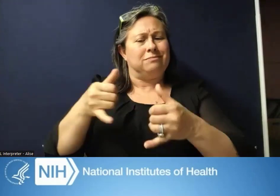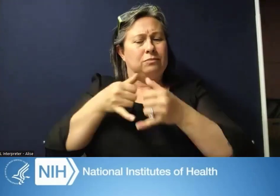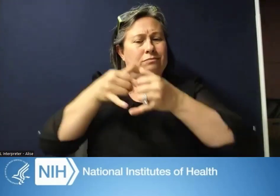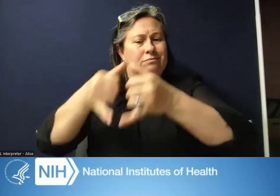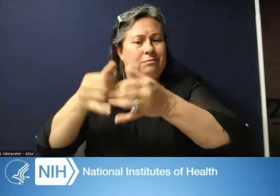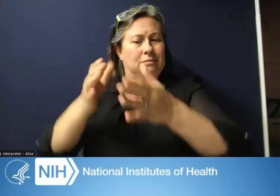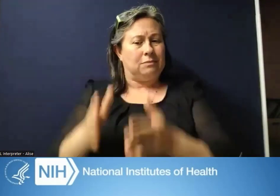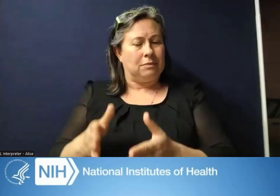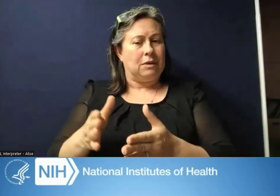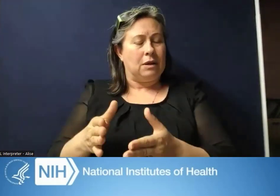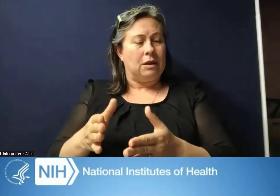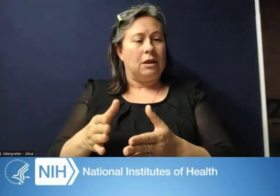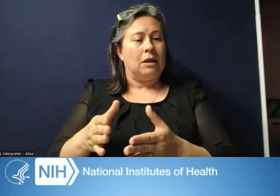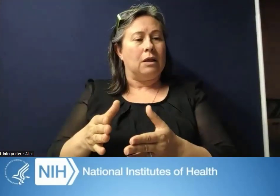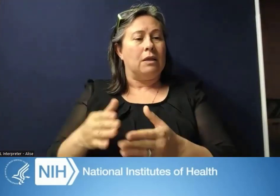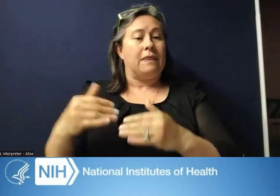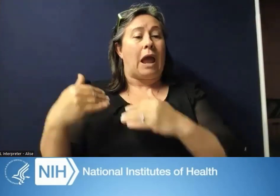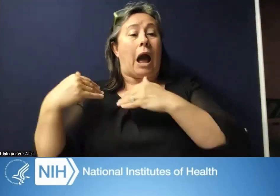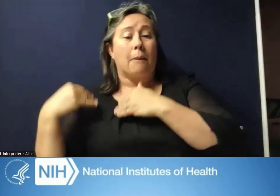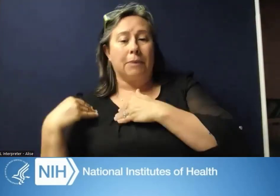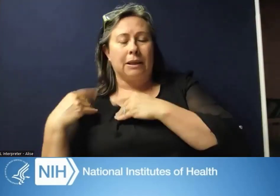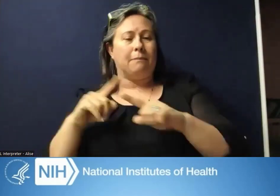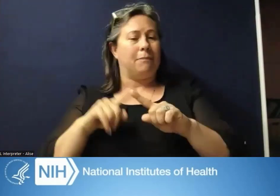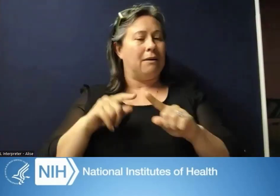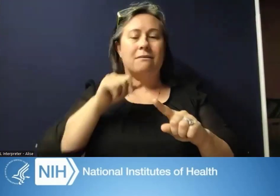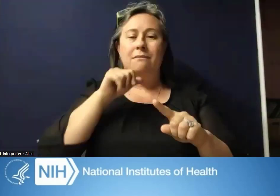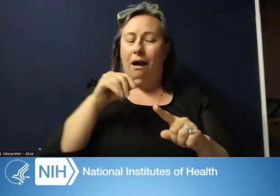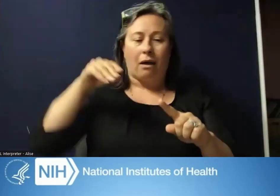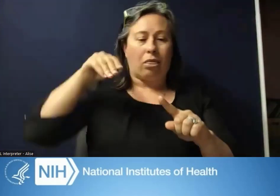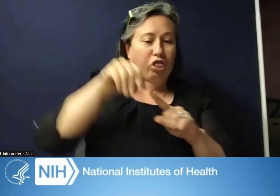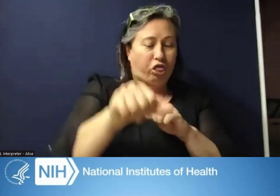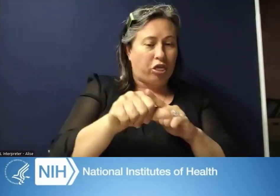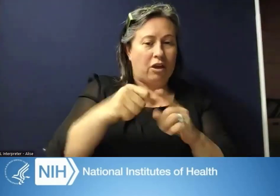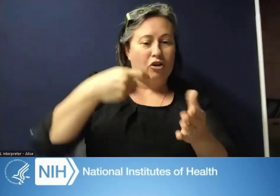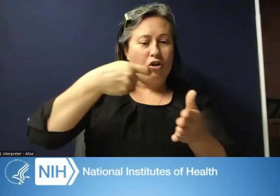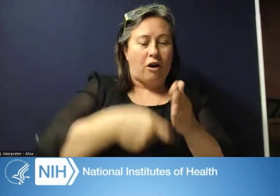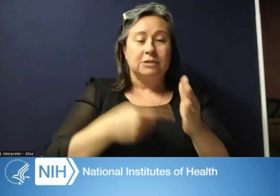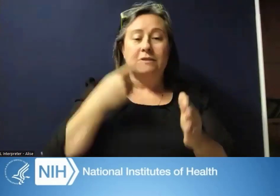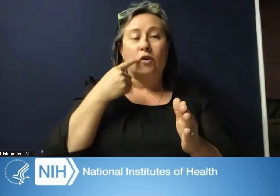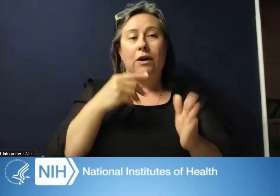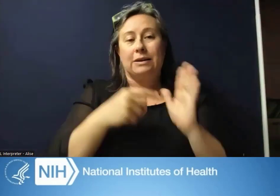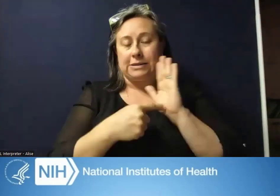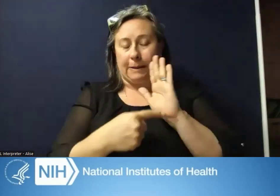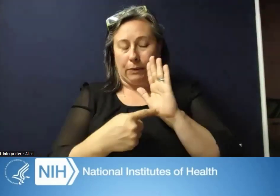but not yet performed cost? For example, for cost reimbursement base subaward